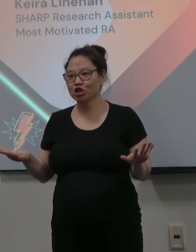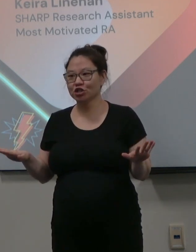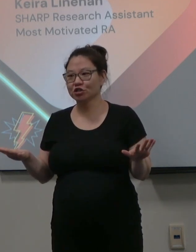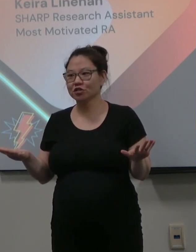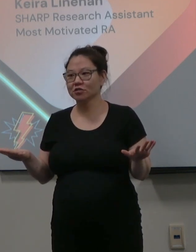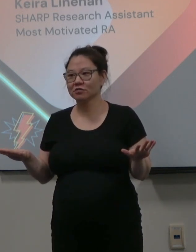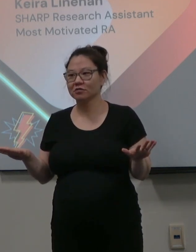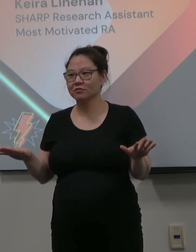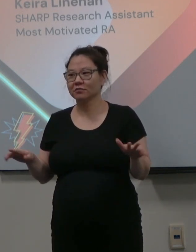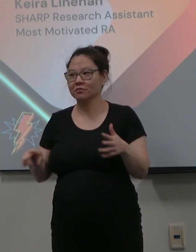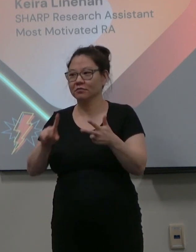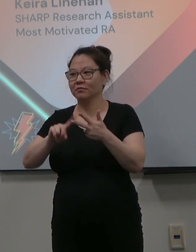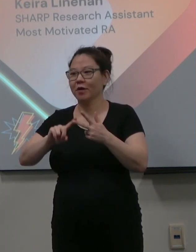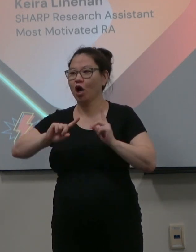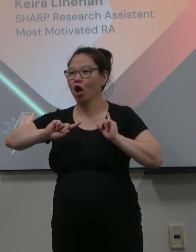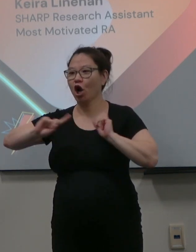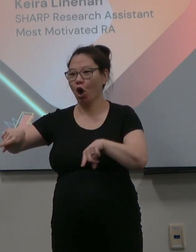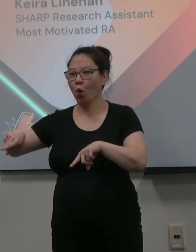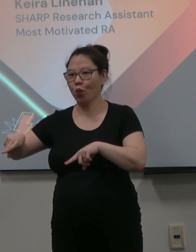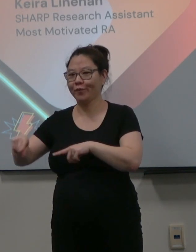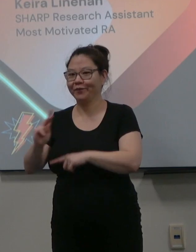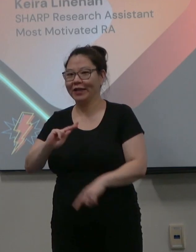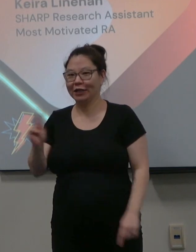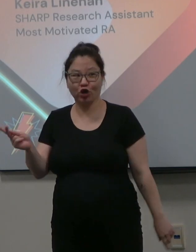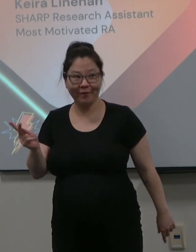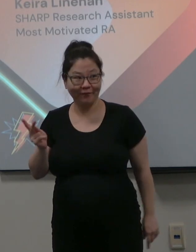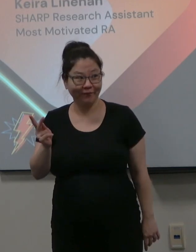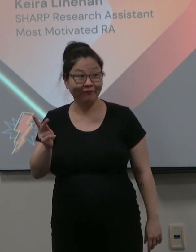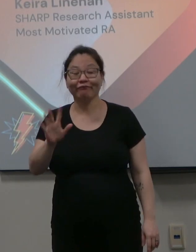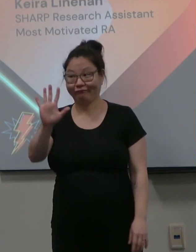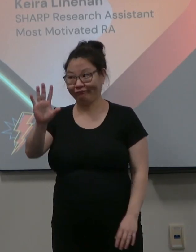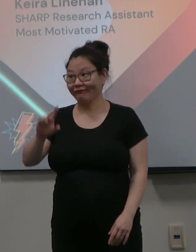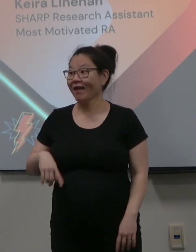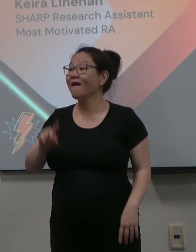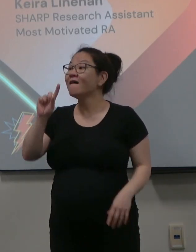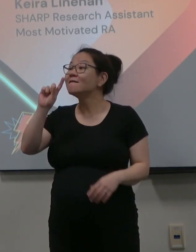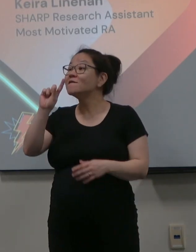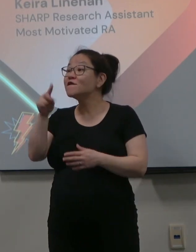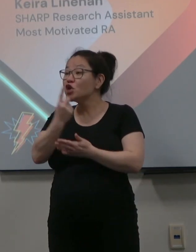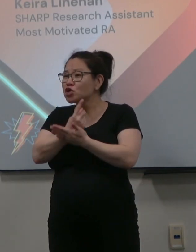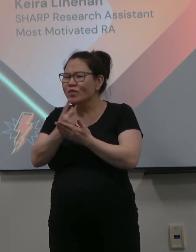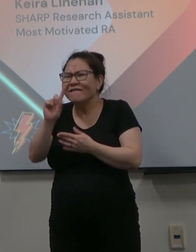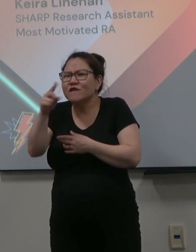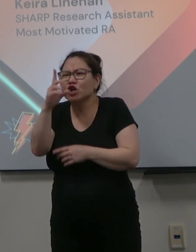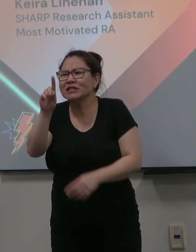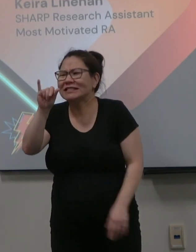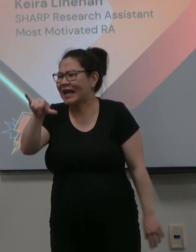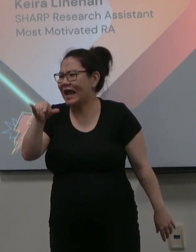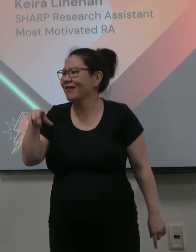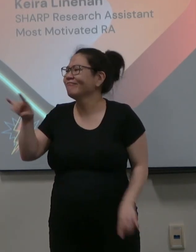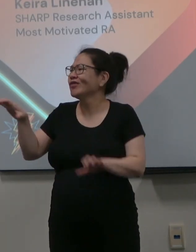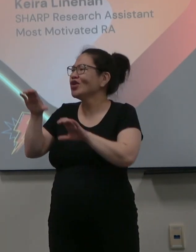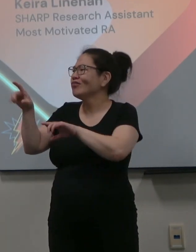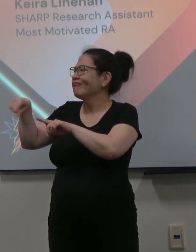Oh, the first one is she's ready, the second one is finish, and the third one is go. And the first day,